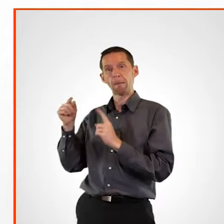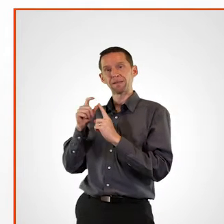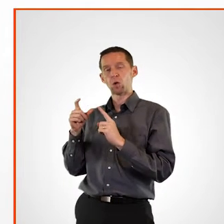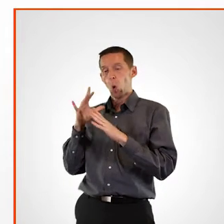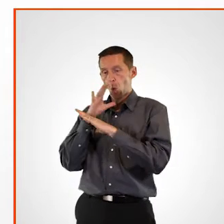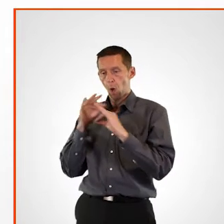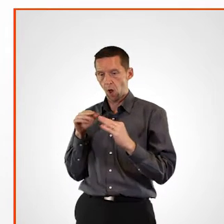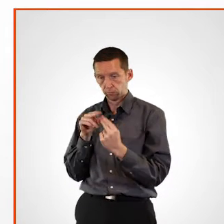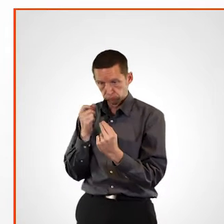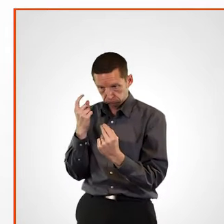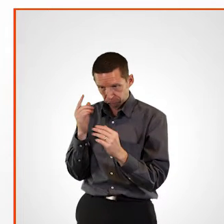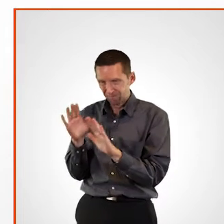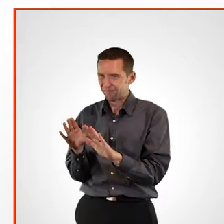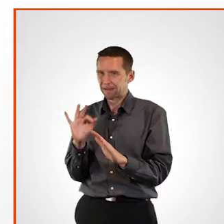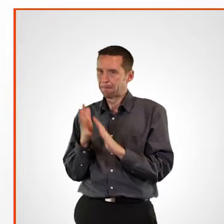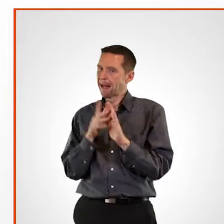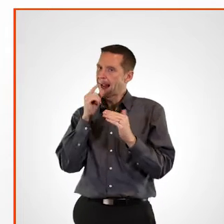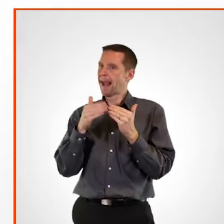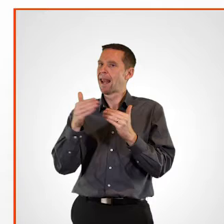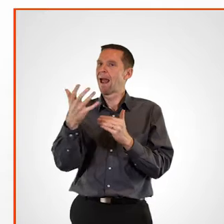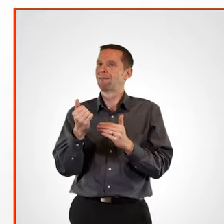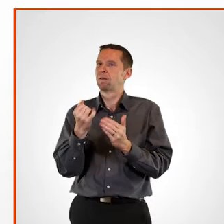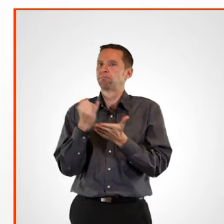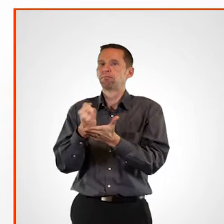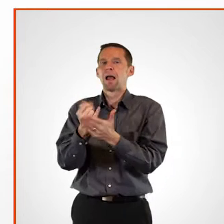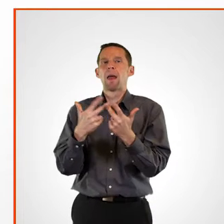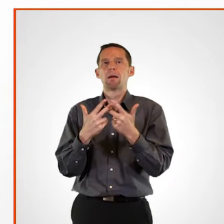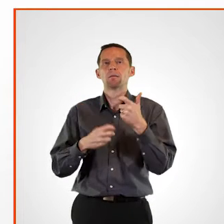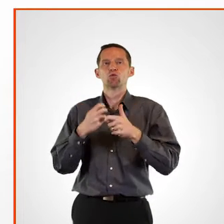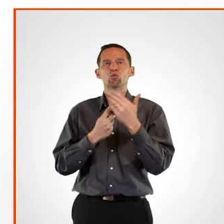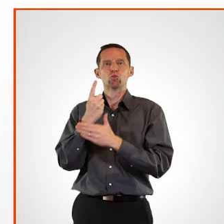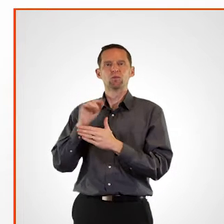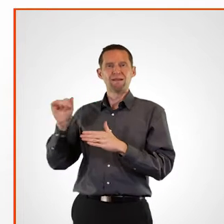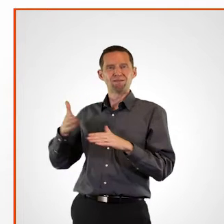it doesn't mean that we're not going to have challenges in other areas of functioning.